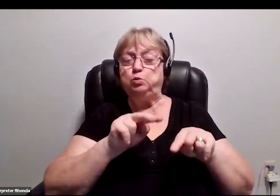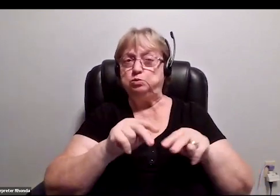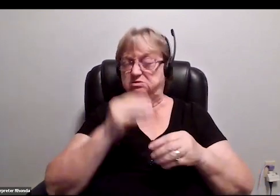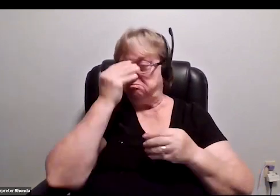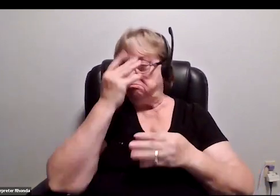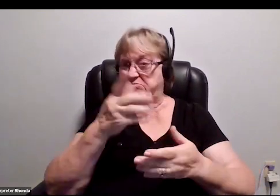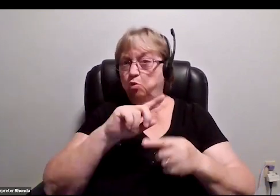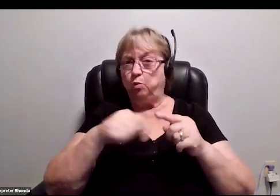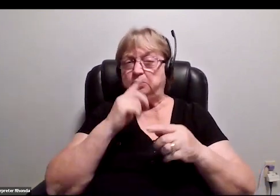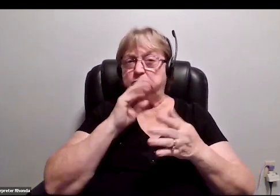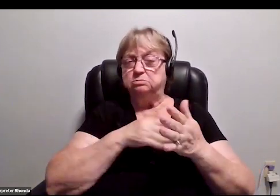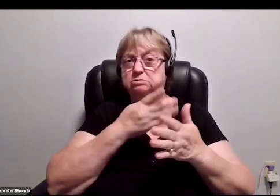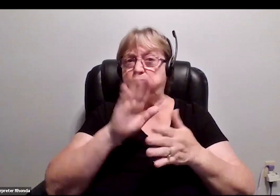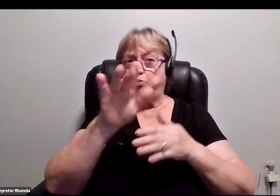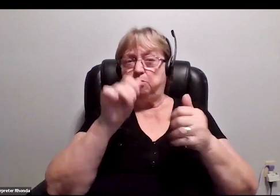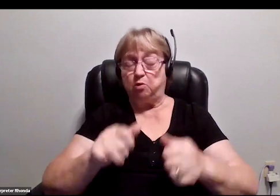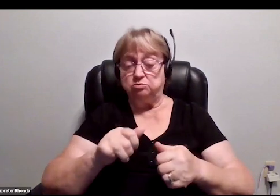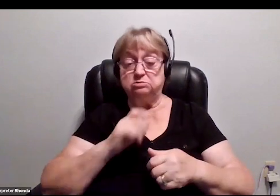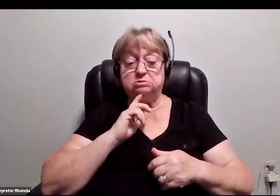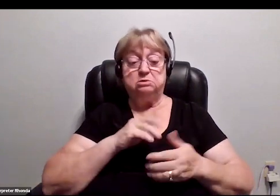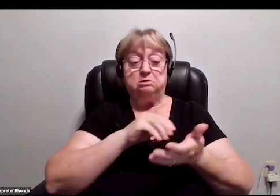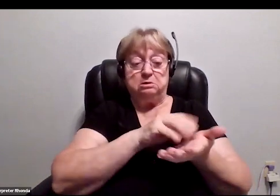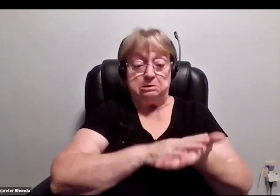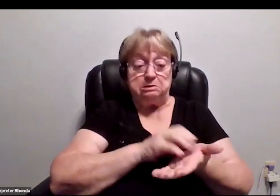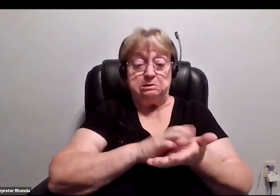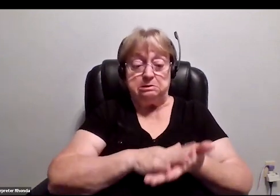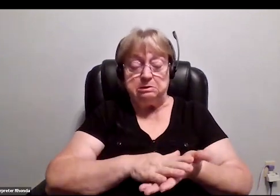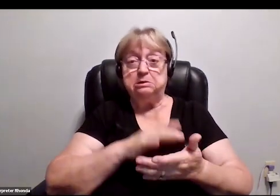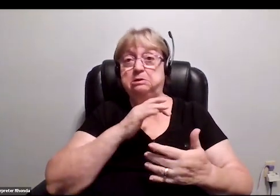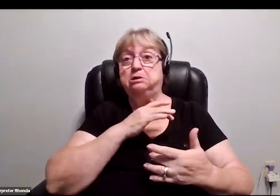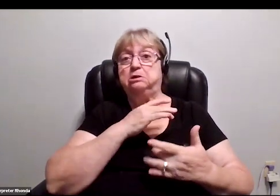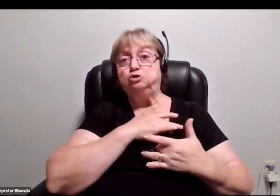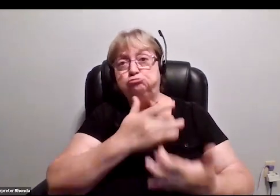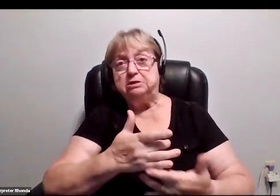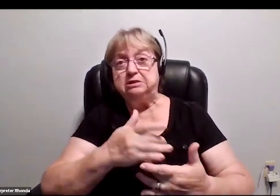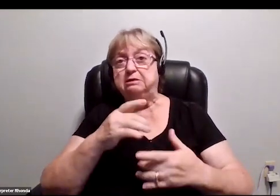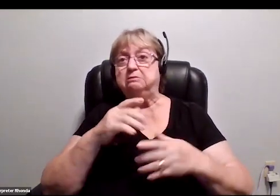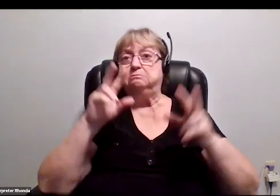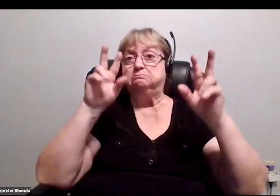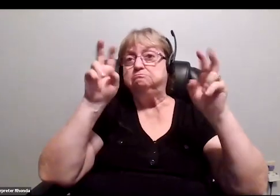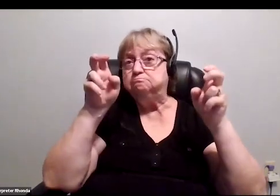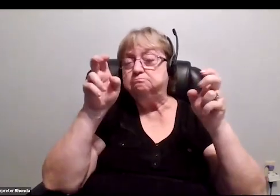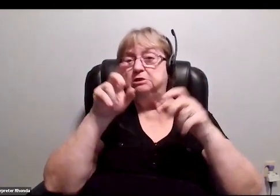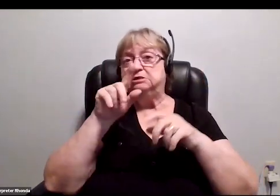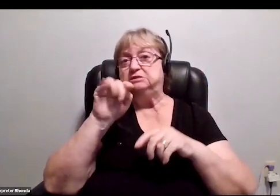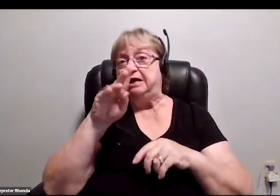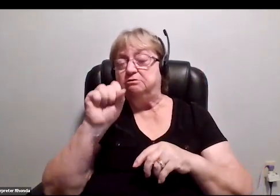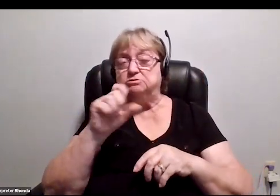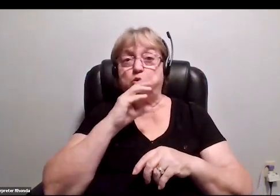Keep track of relevant or trending title keywords and/or hashtags that are specifically related